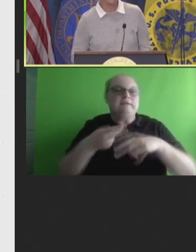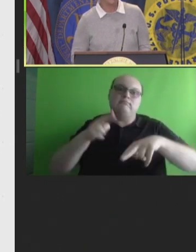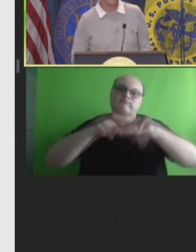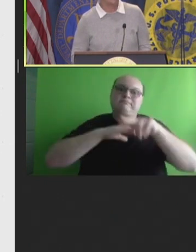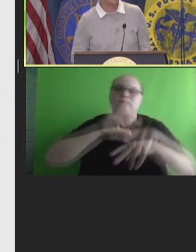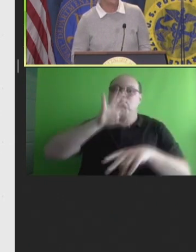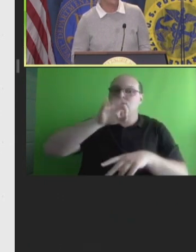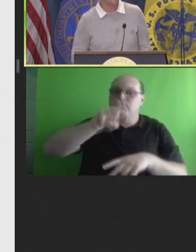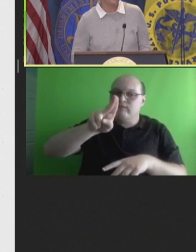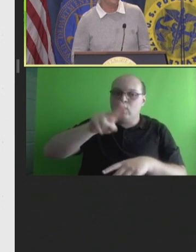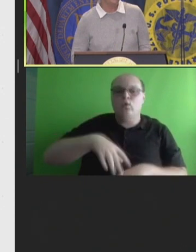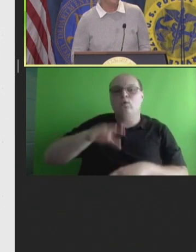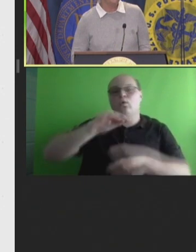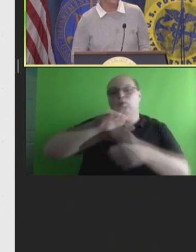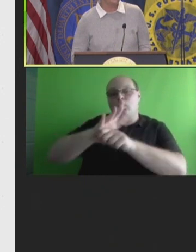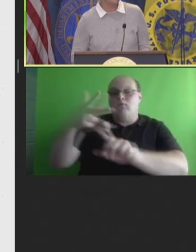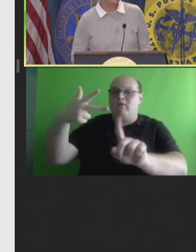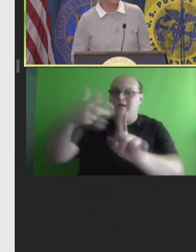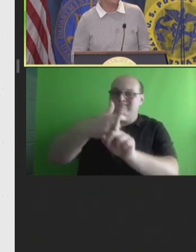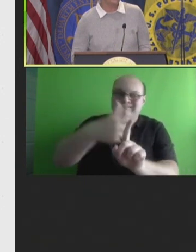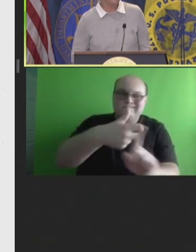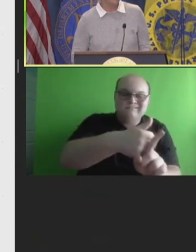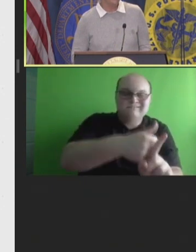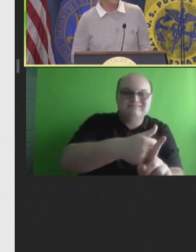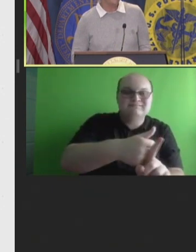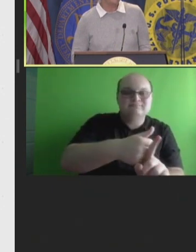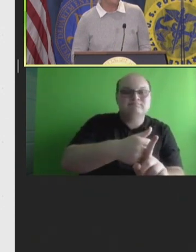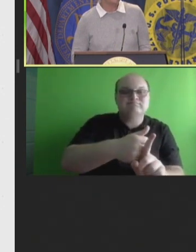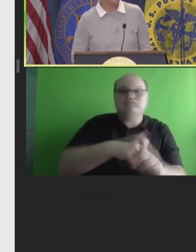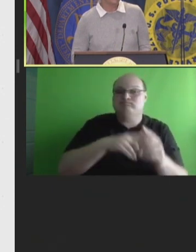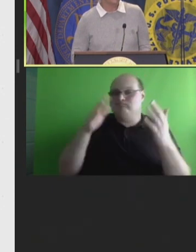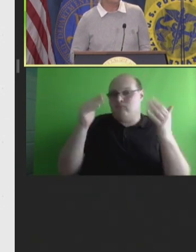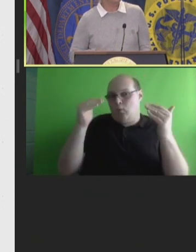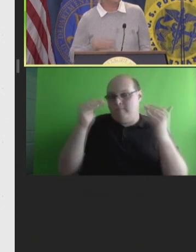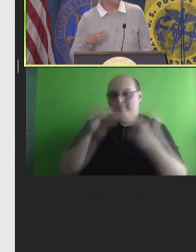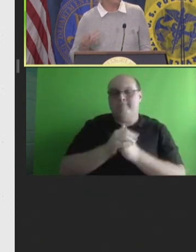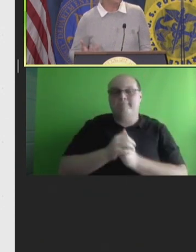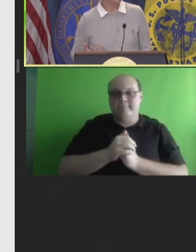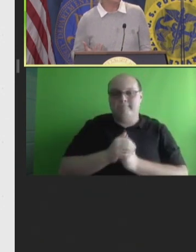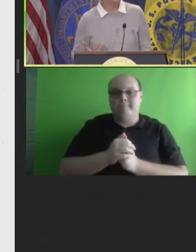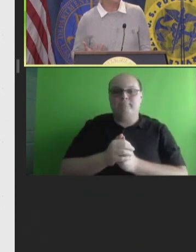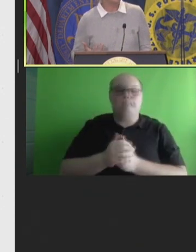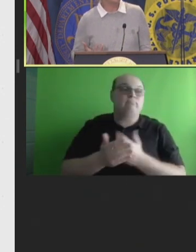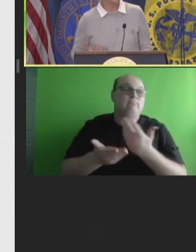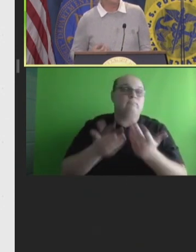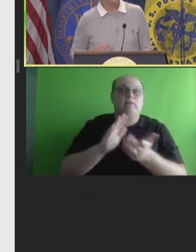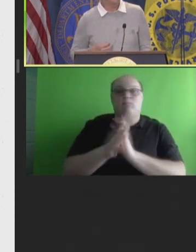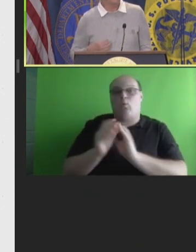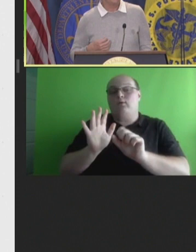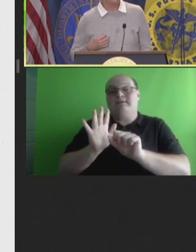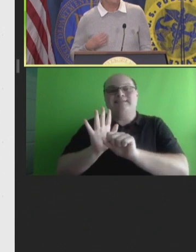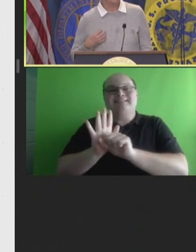pediatric COVID vaccination. You know, if this becomes seasonal, that we can really